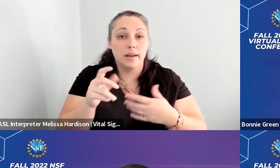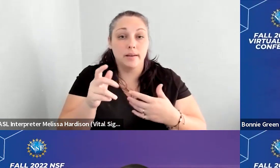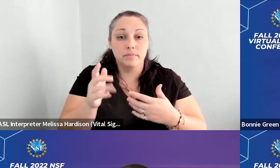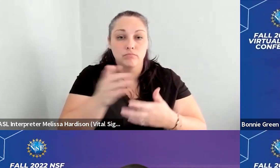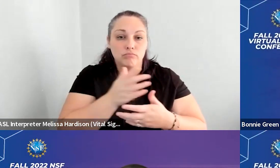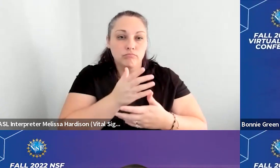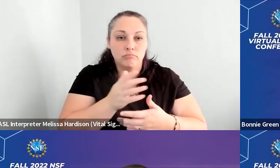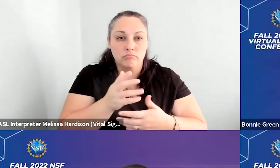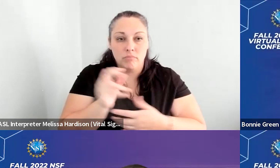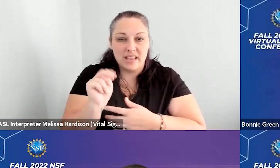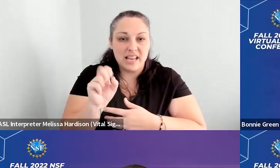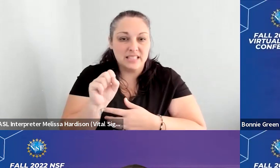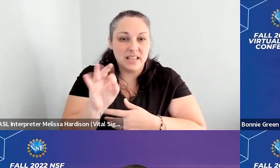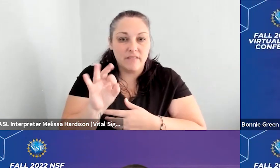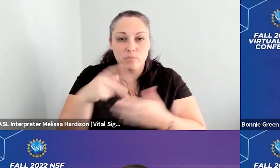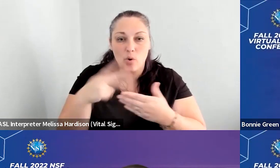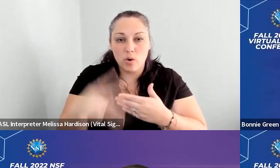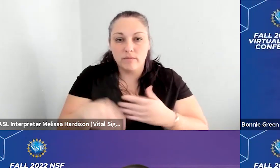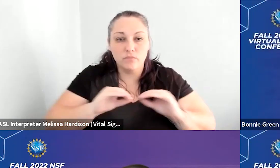So that will also be clear in solicitation.